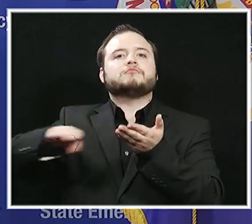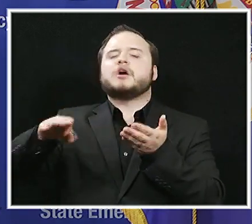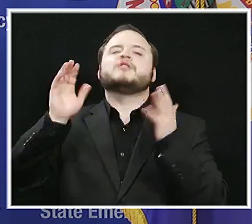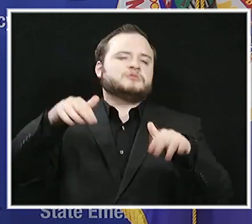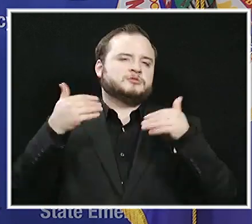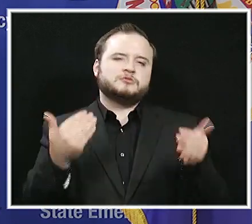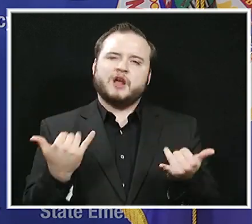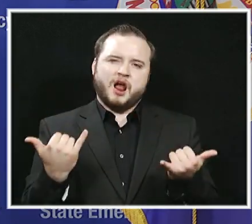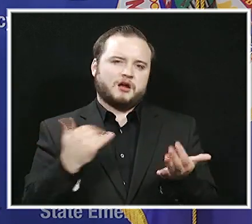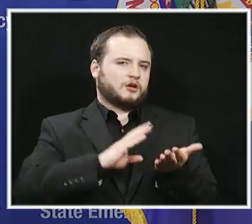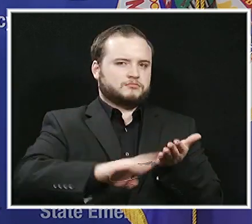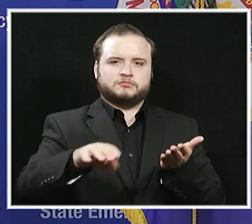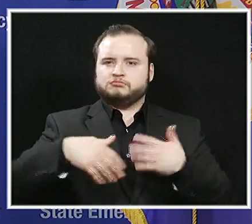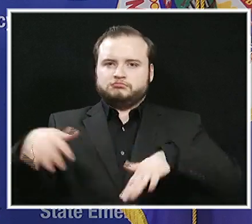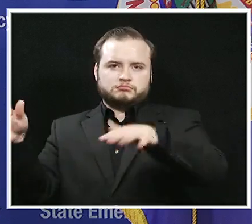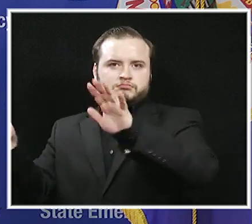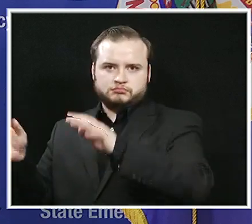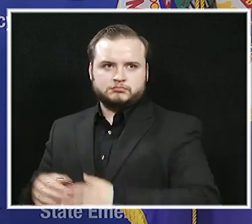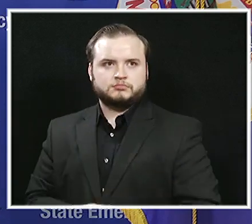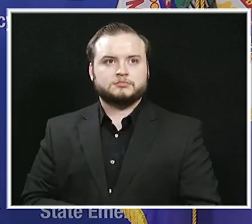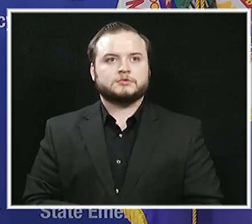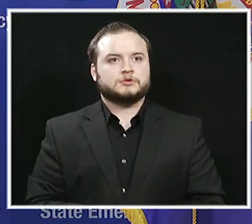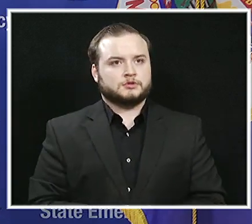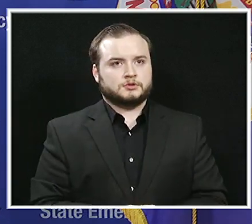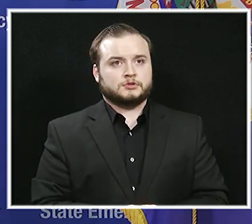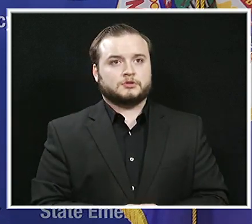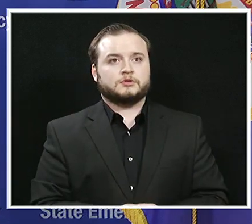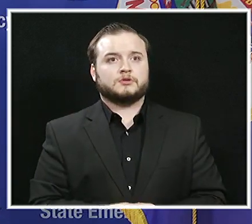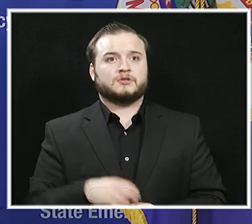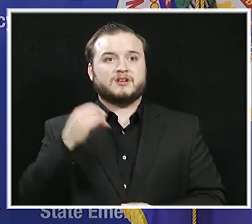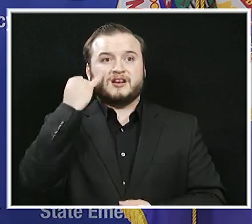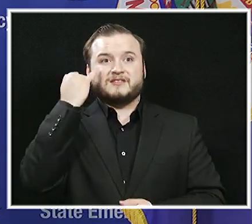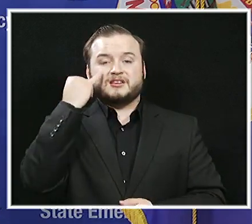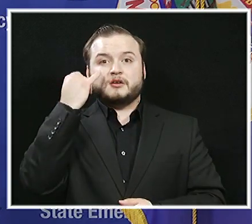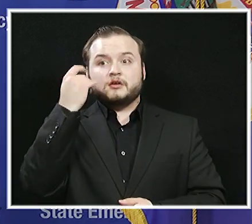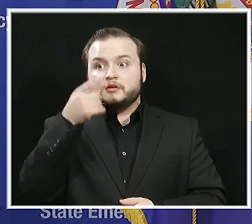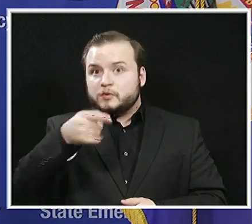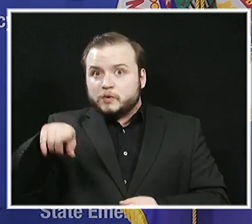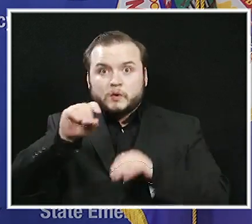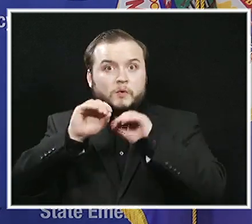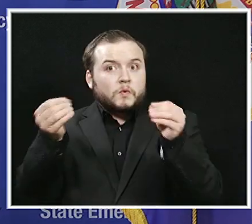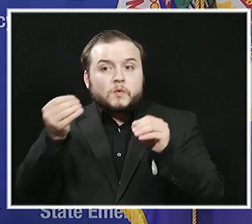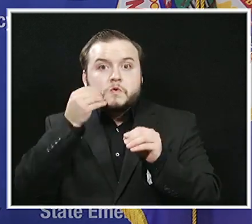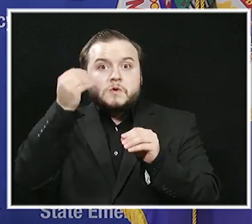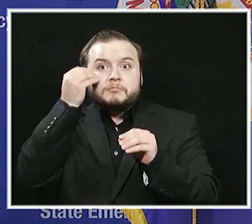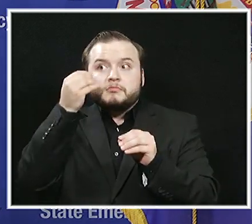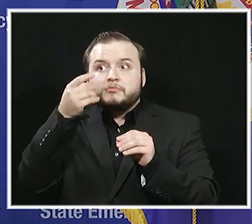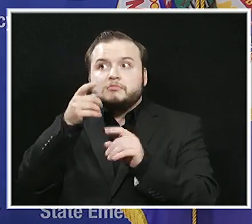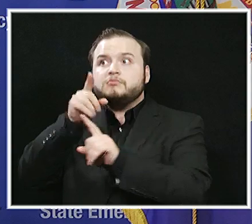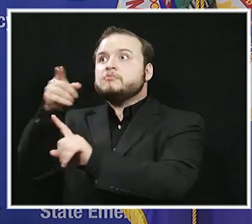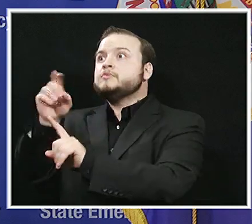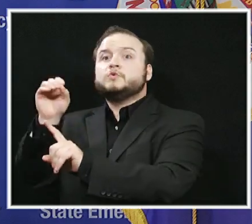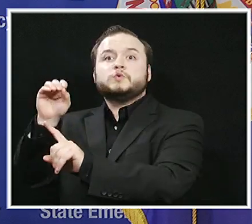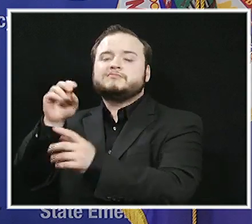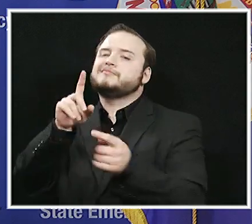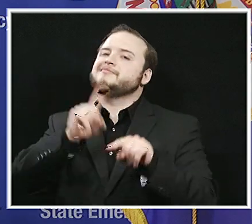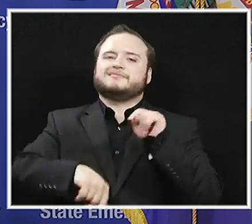time anyway, they're going back out anyway, making sure there was a plan to move them out quicker. One of the problems we have is that you can't release